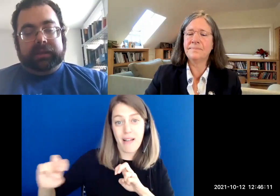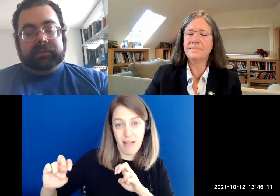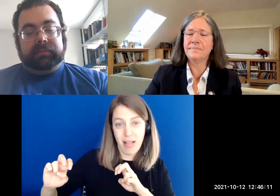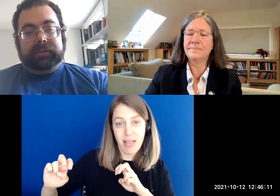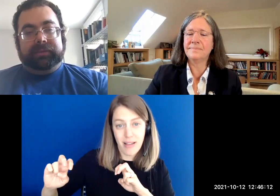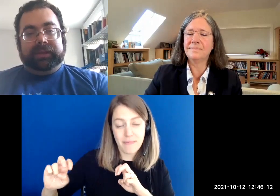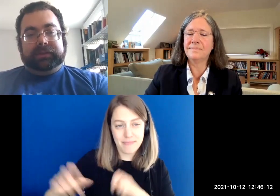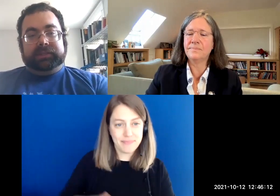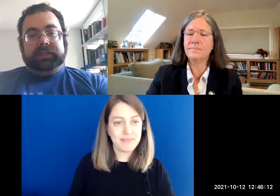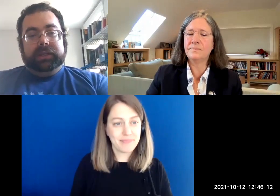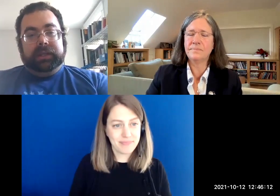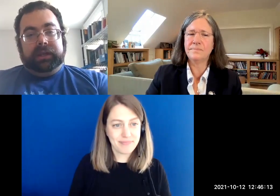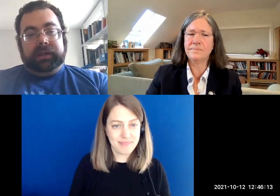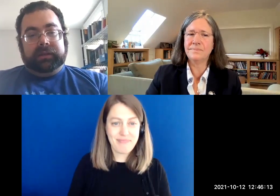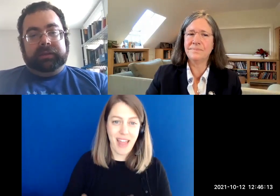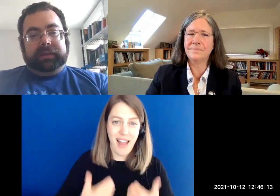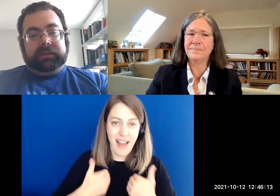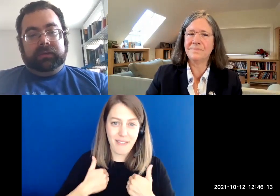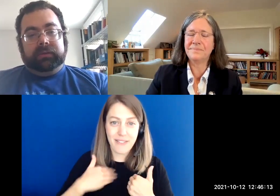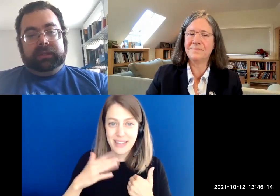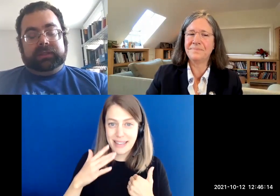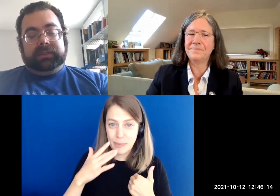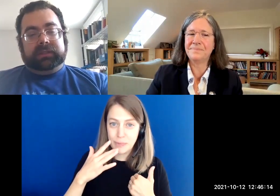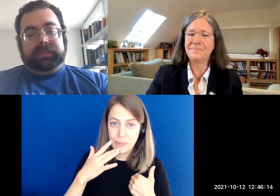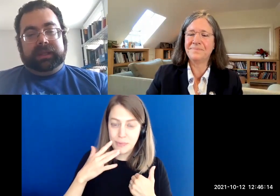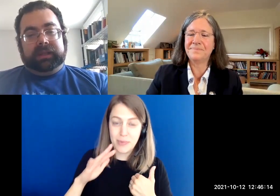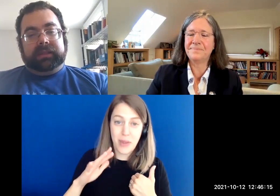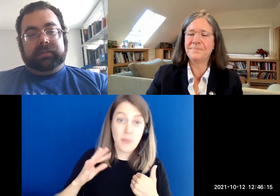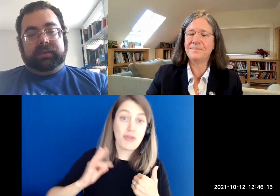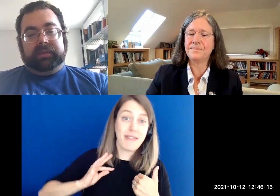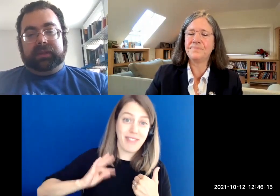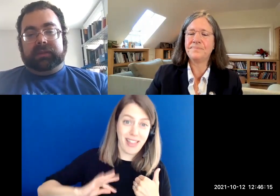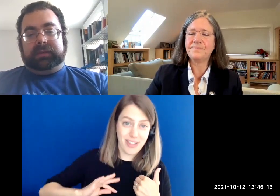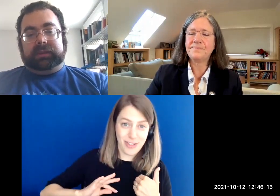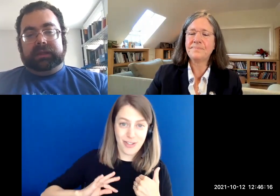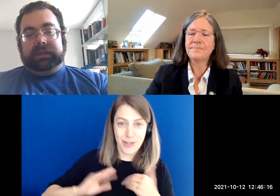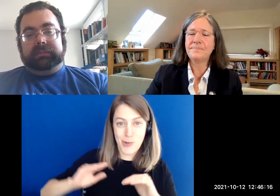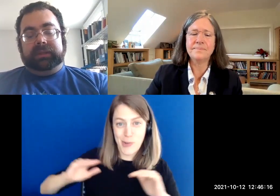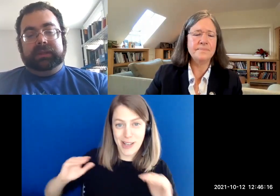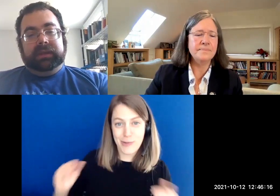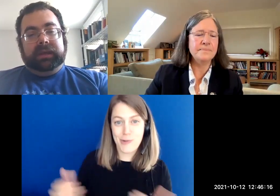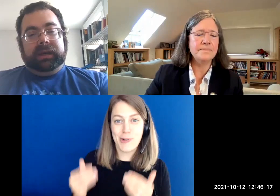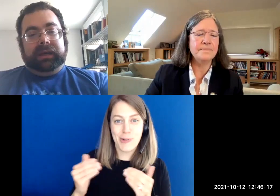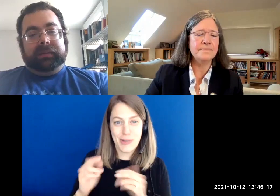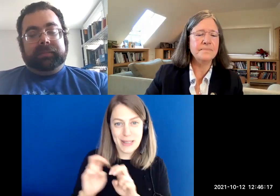have the privilege of having known each of these panelists for a very long time.